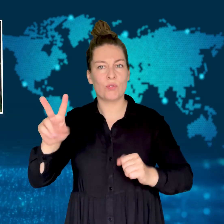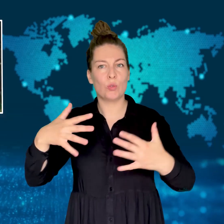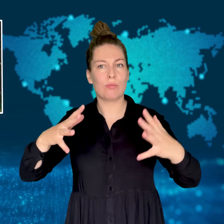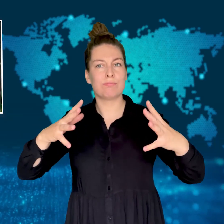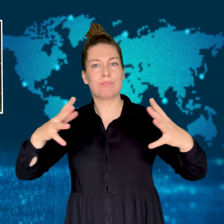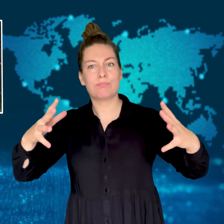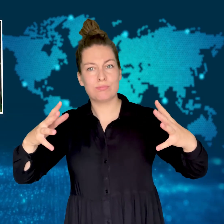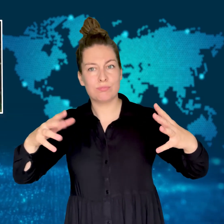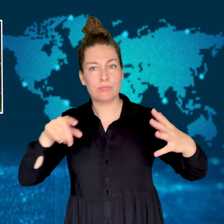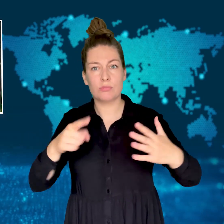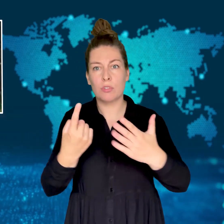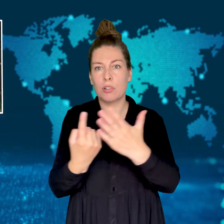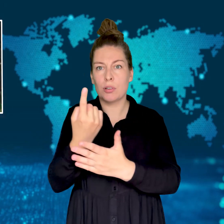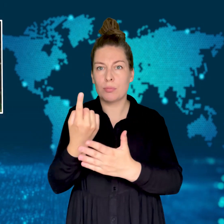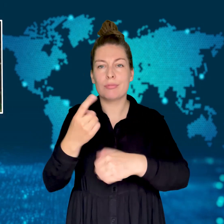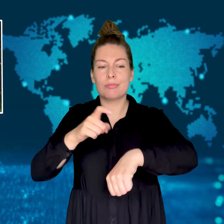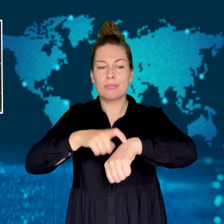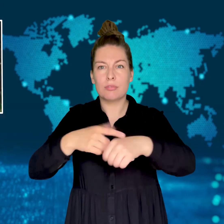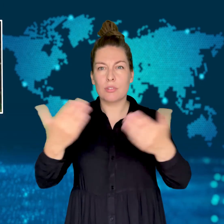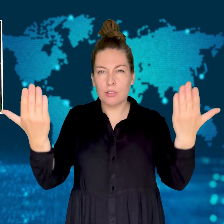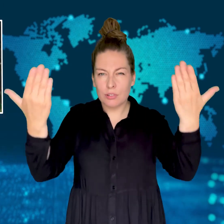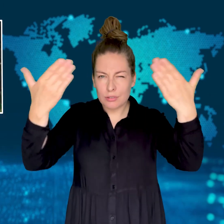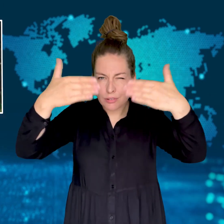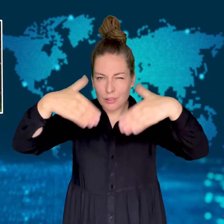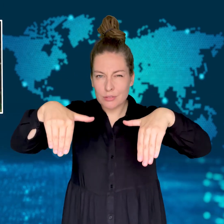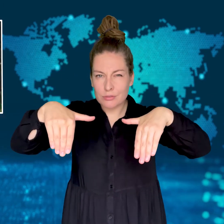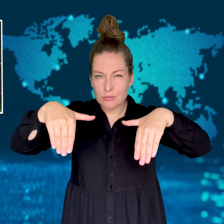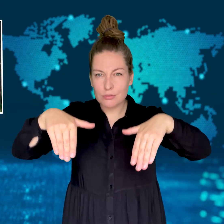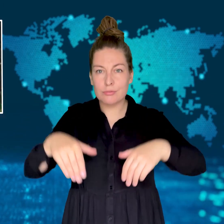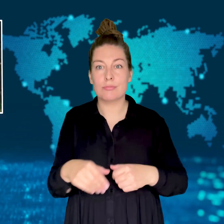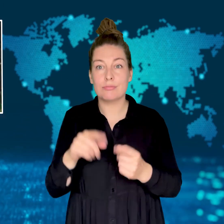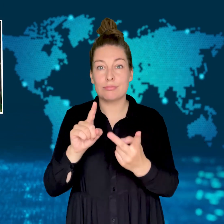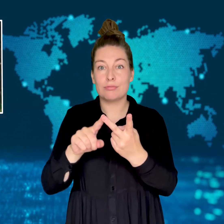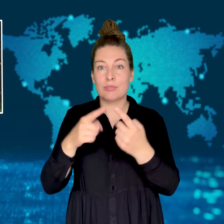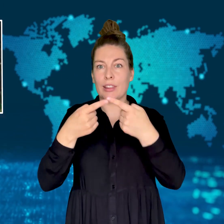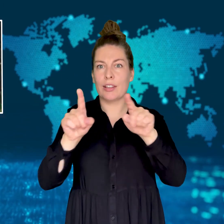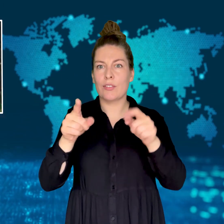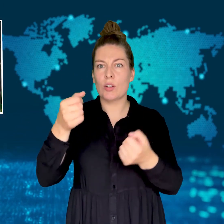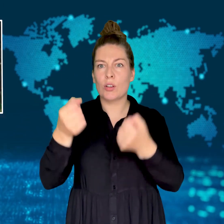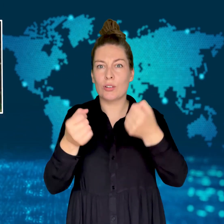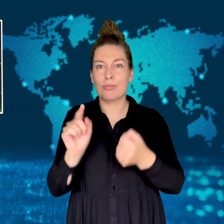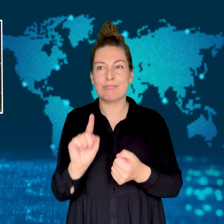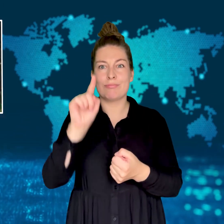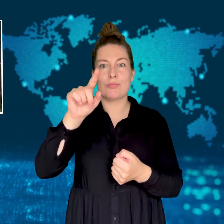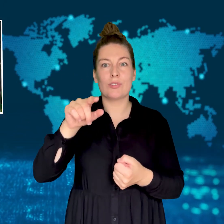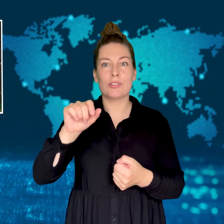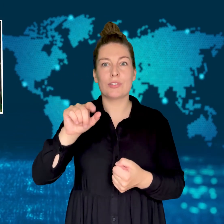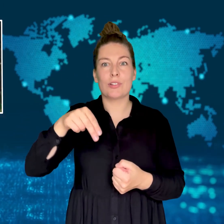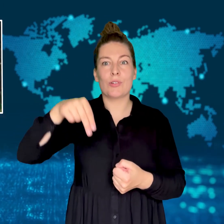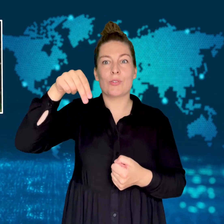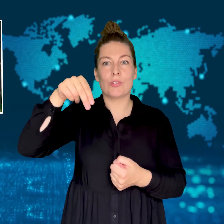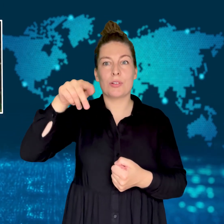The car in North Parramatta, found around 2am, was a hatchback.